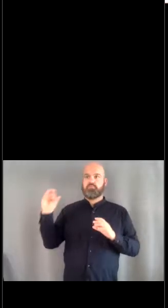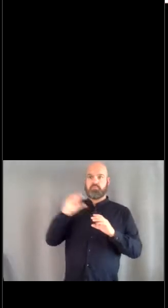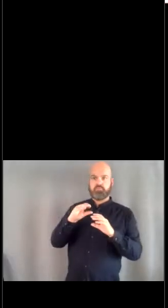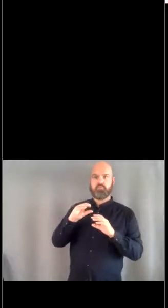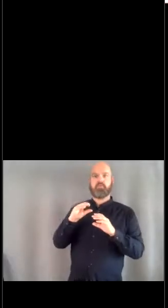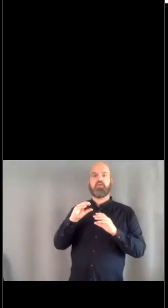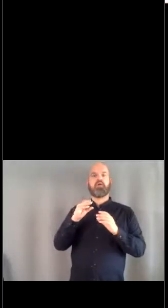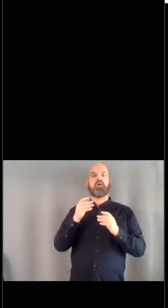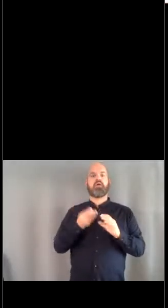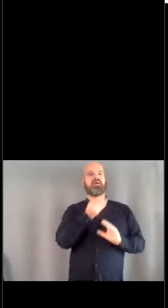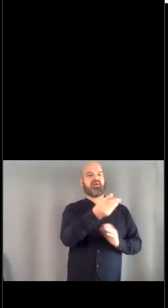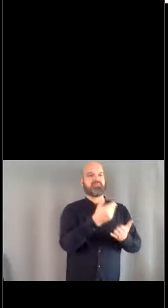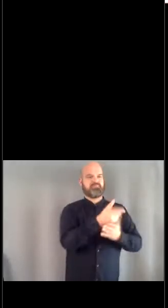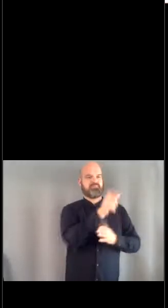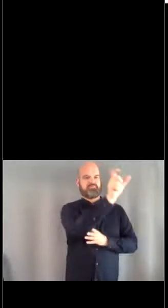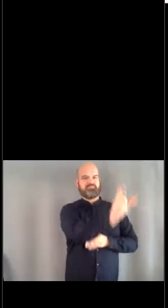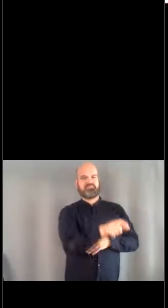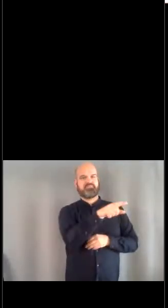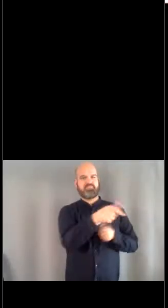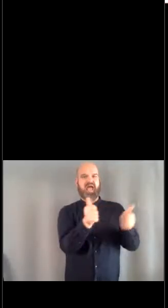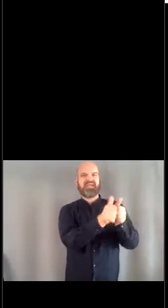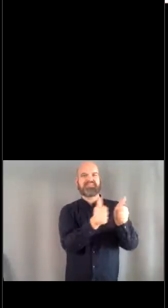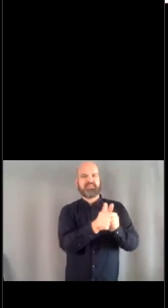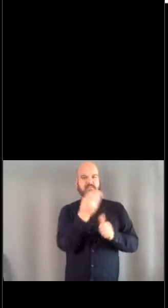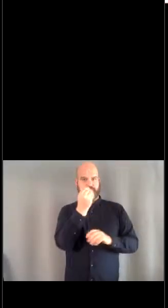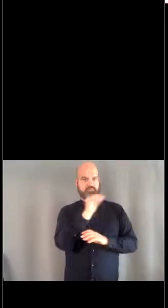Third person support allowances, personal assistance